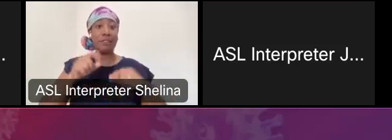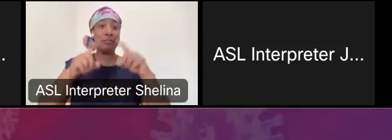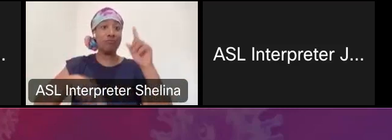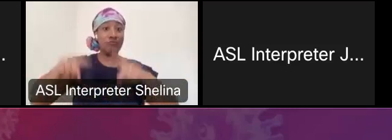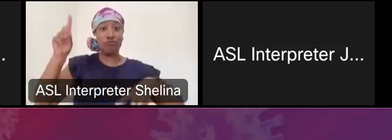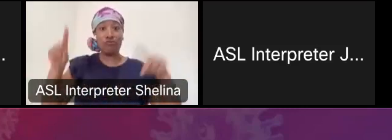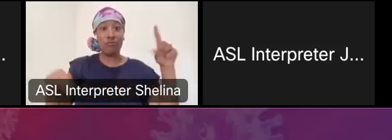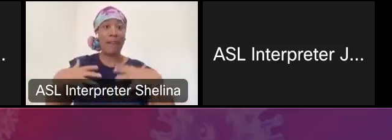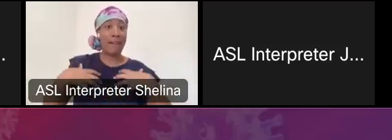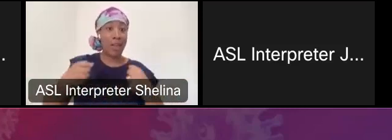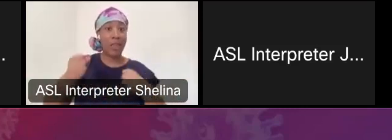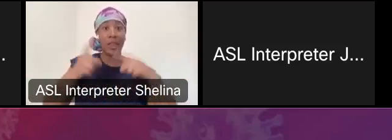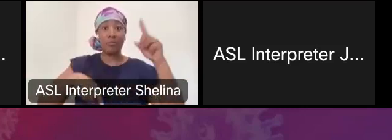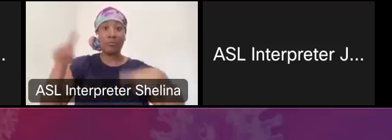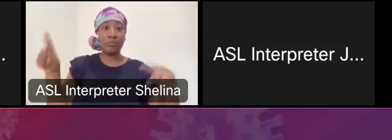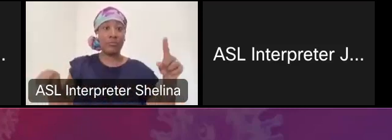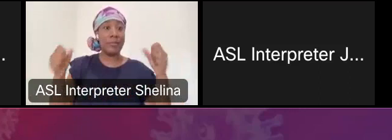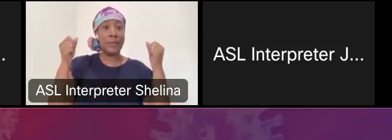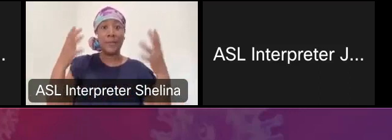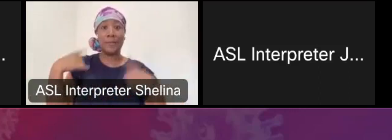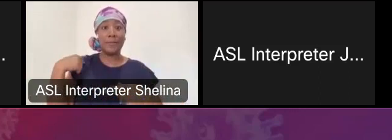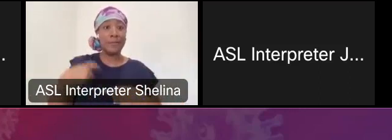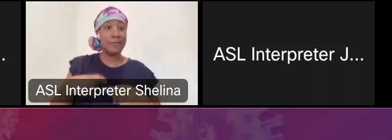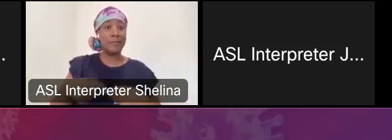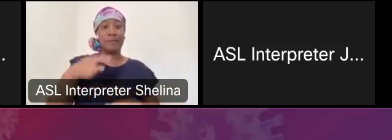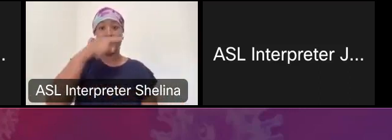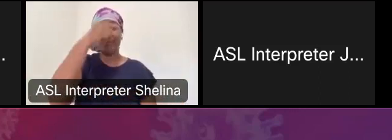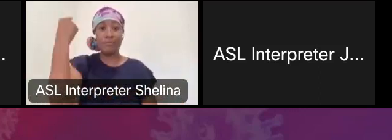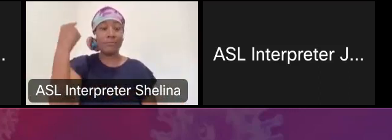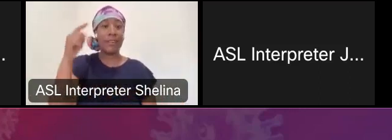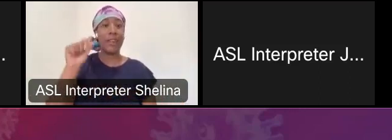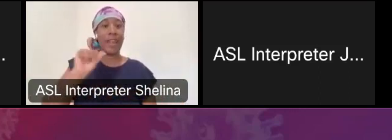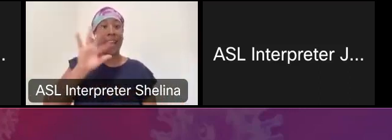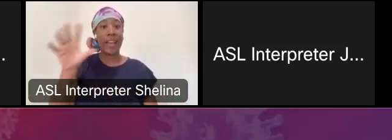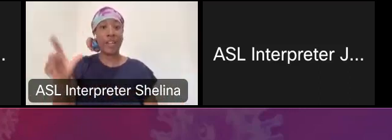Minnie, lanex, black, Asian and American Indian individuals.